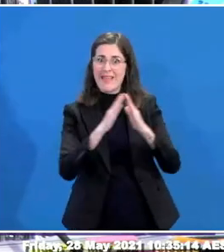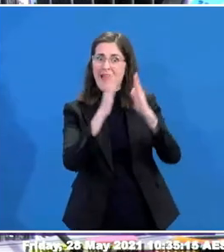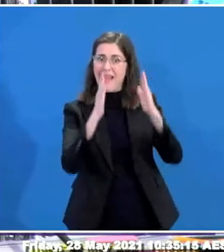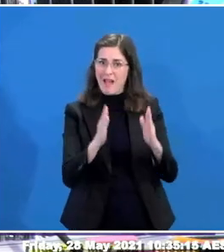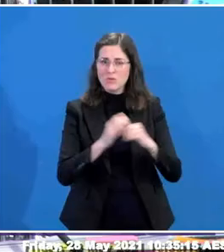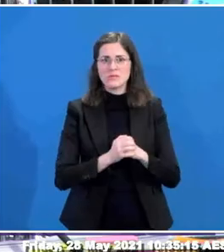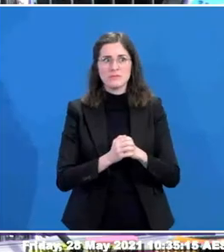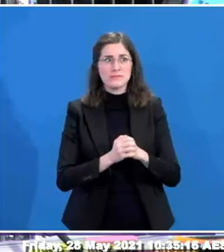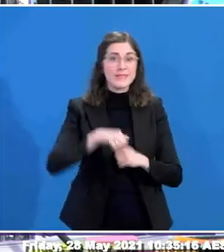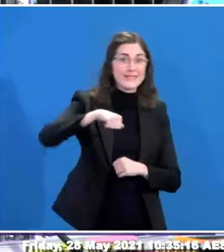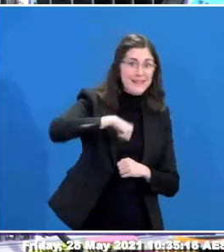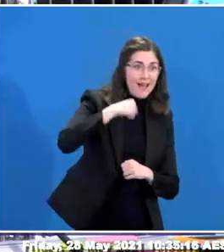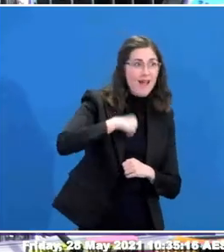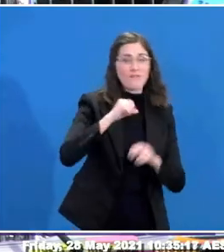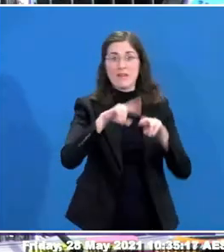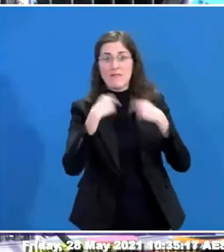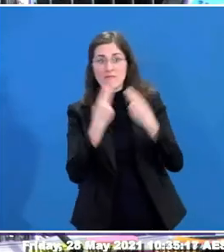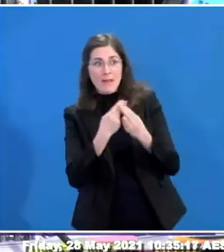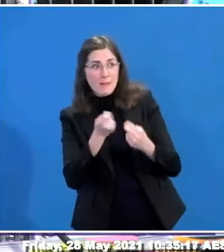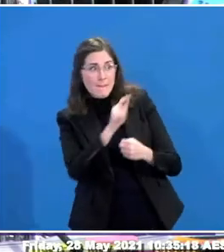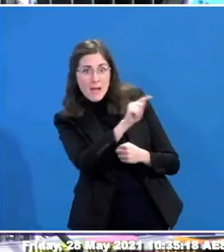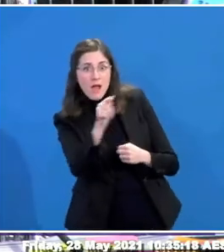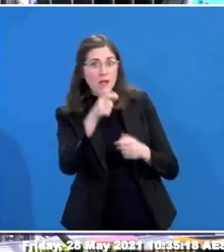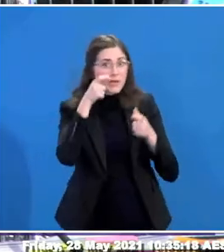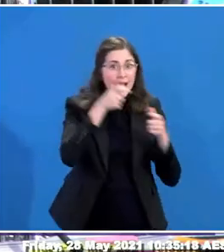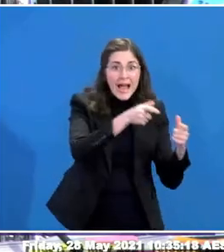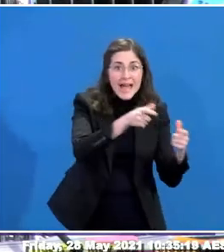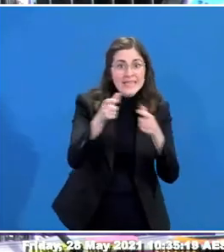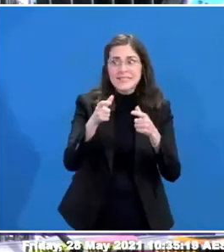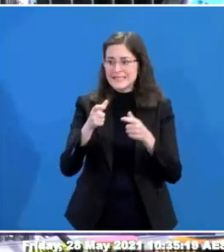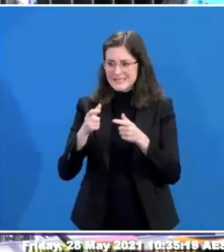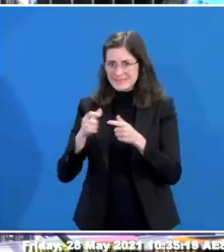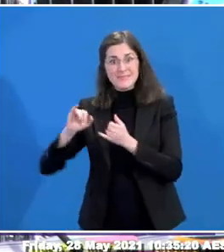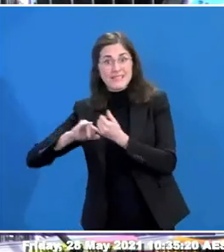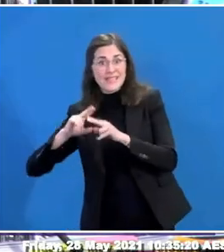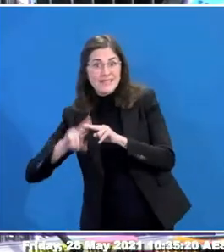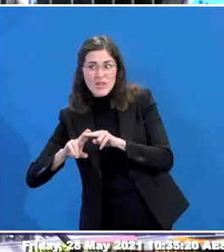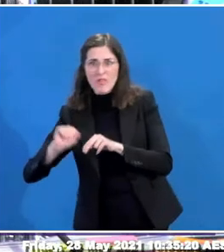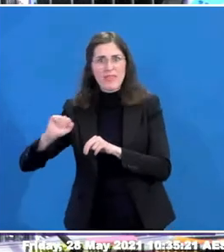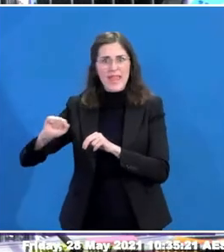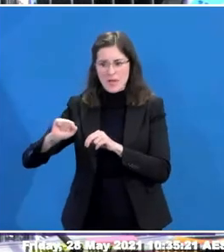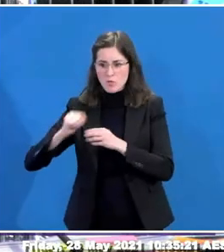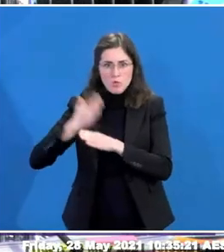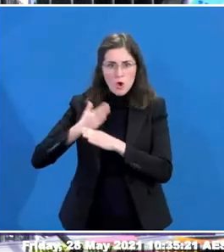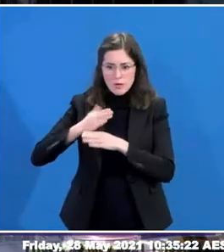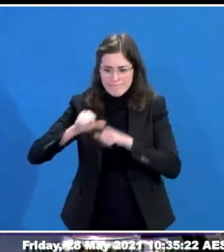members, systemic processes and any relevant issues that may impact on the investigation; that was the purpose of it?